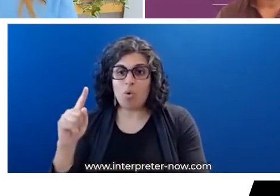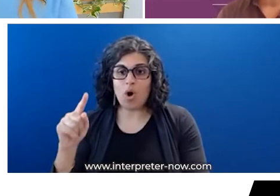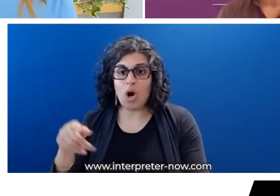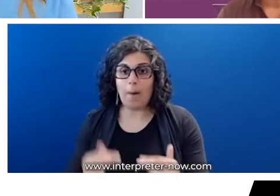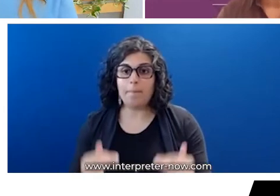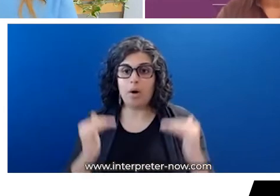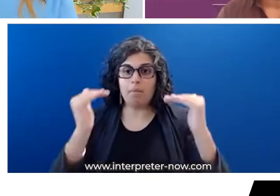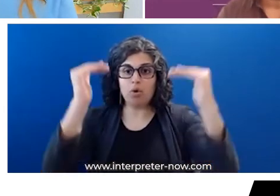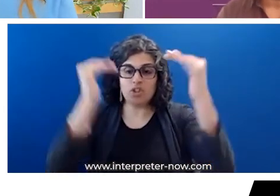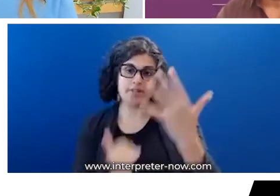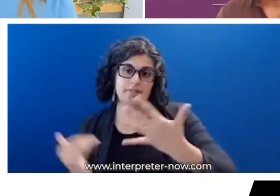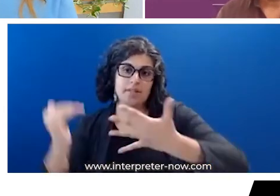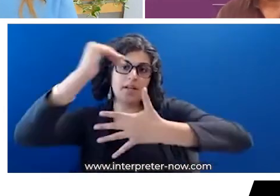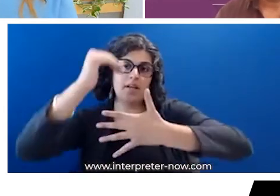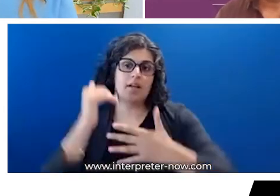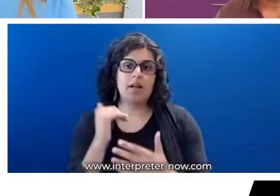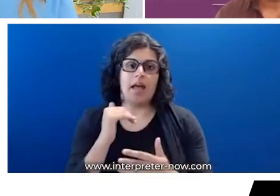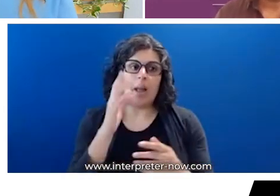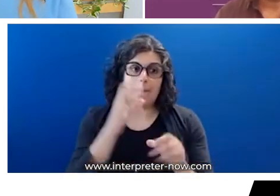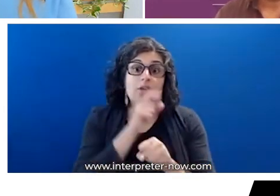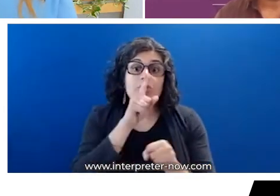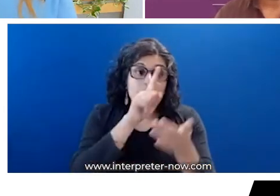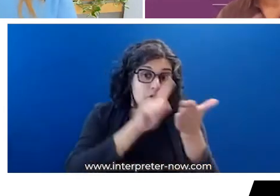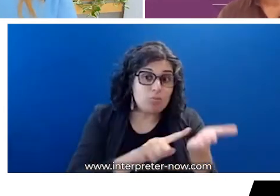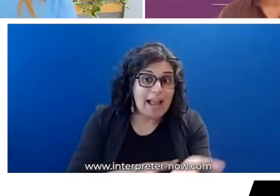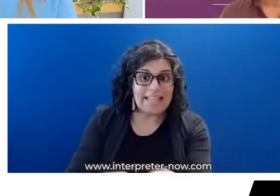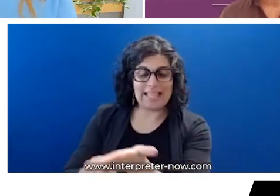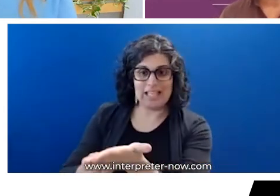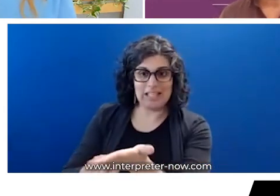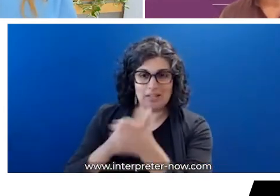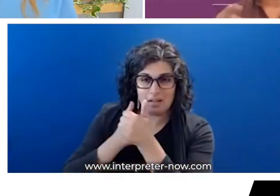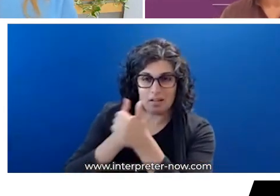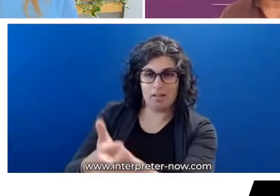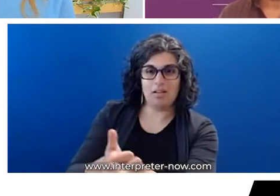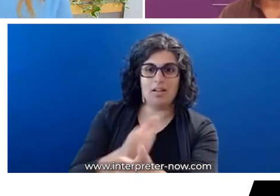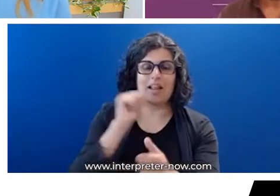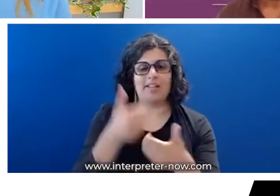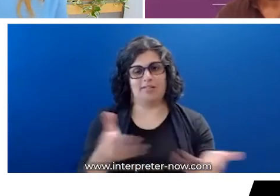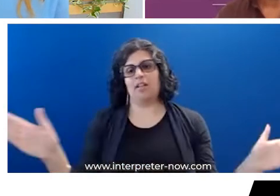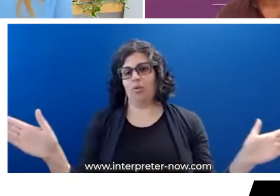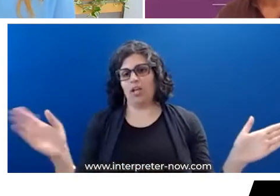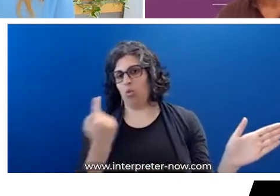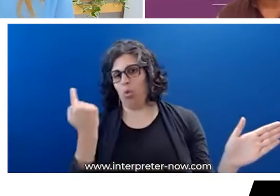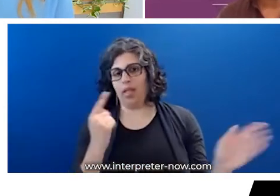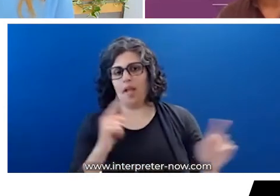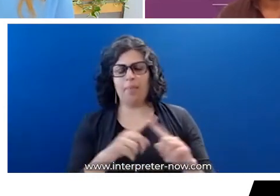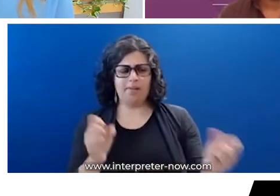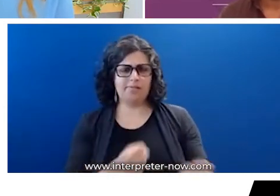it not just by some of the more generalized information like how many, but more so disaggregated